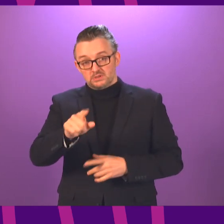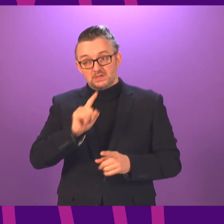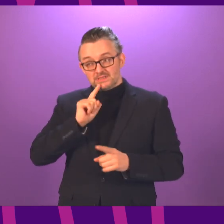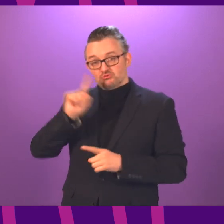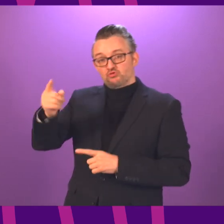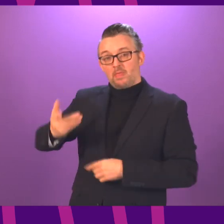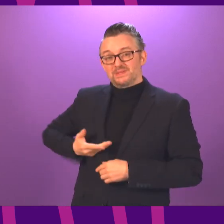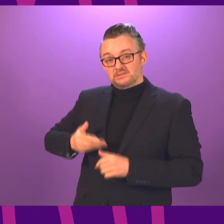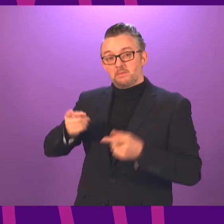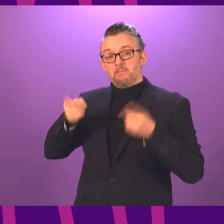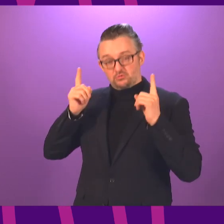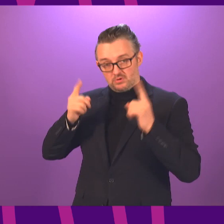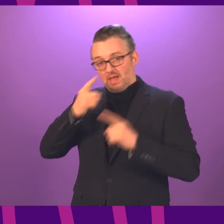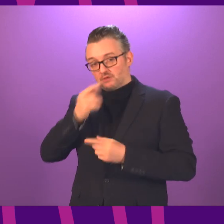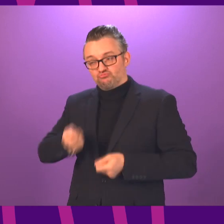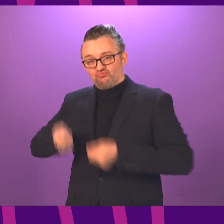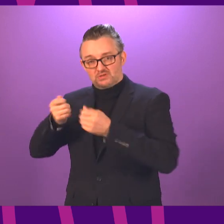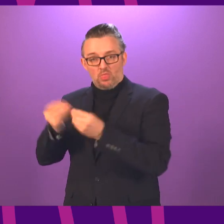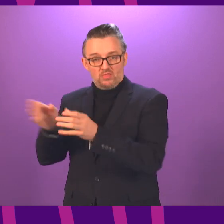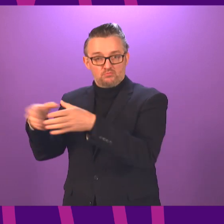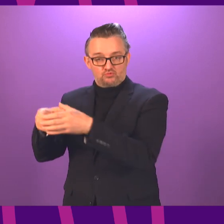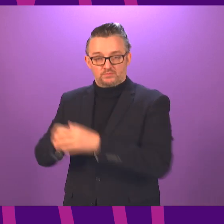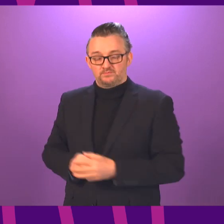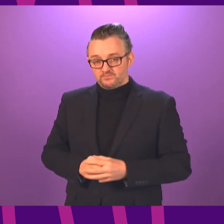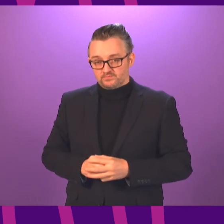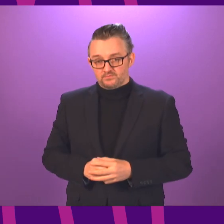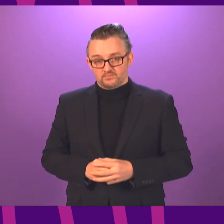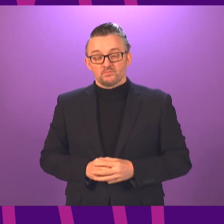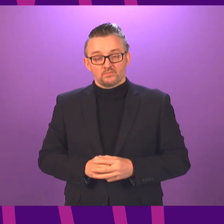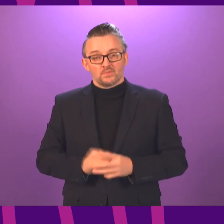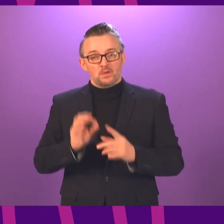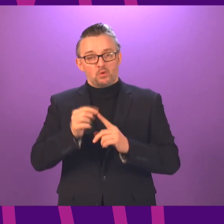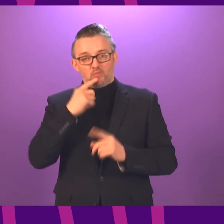business manager, who can raise it with the bureau. Neil Findlay: On a point of order, Presiding Officer. As